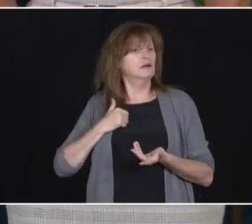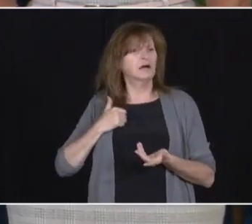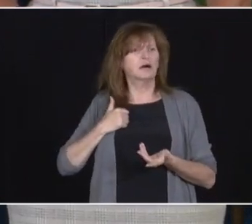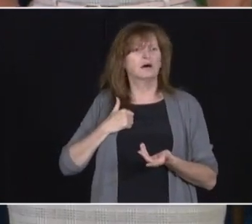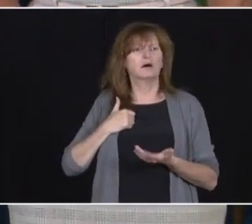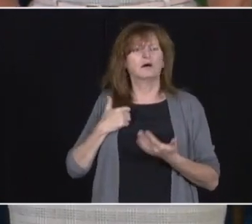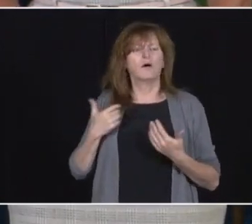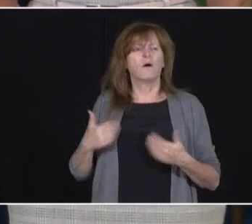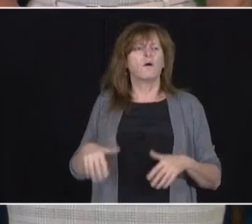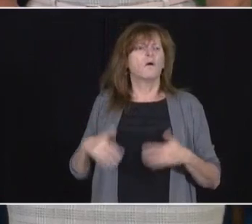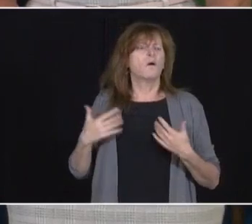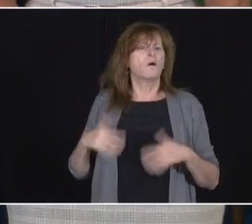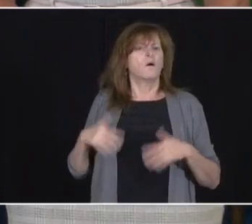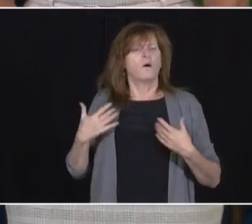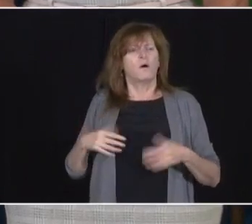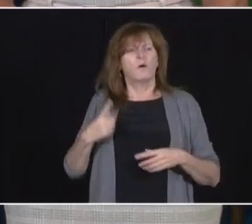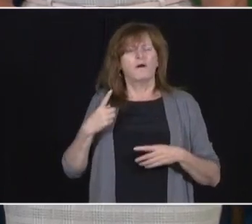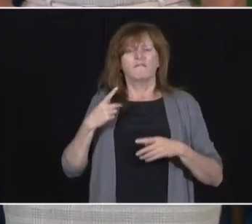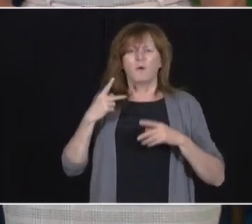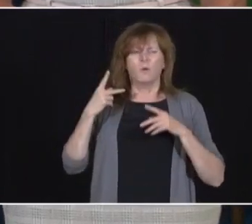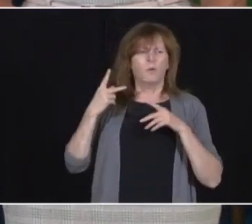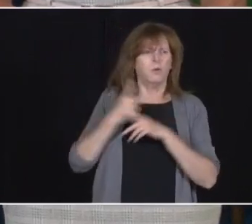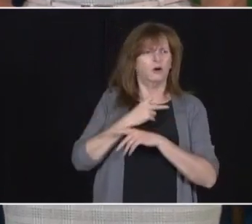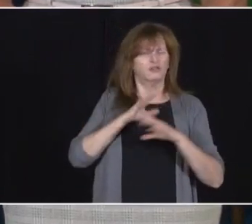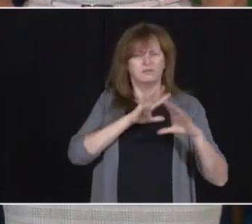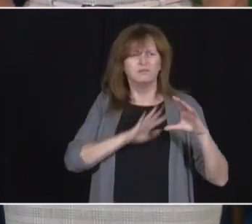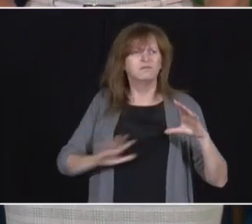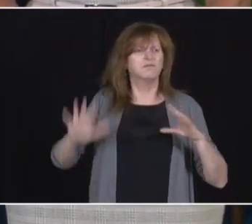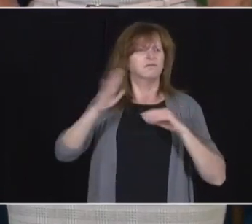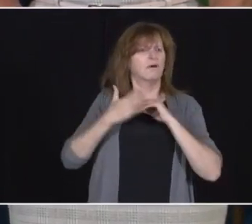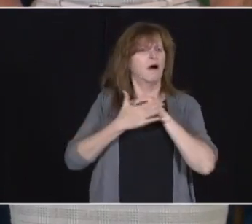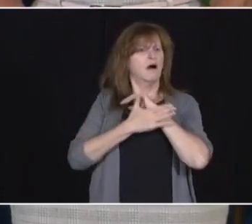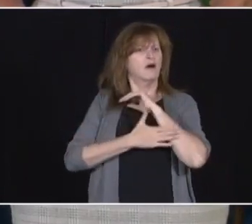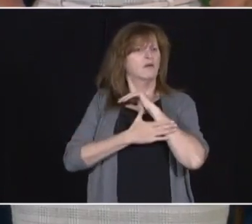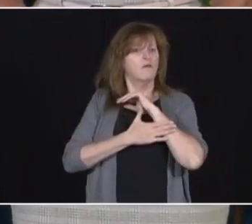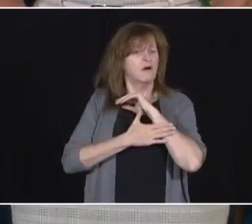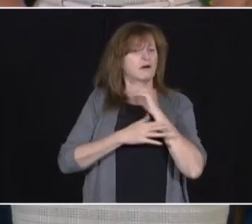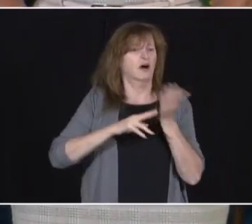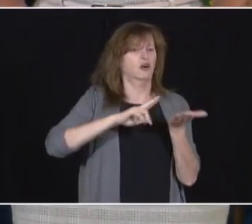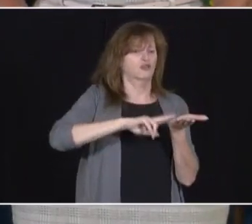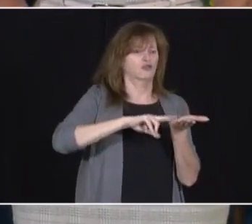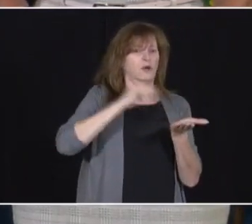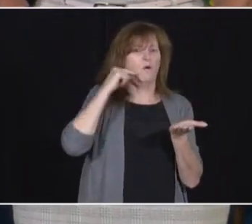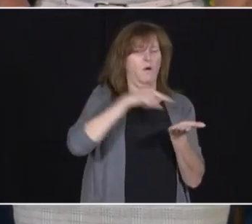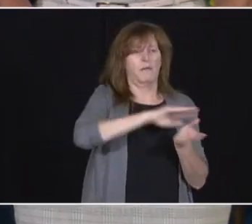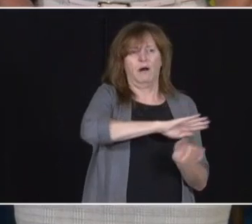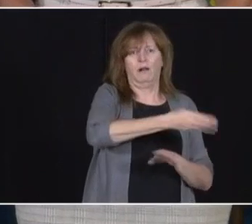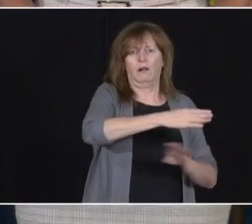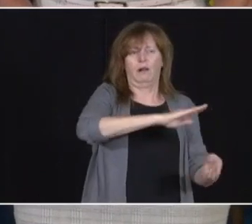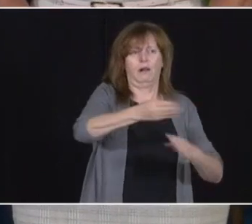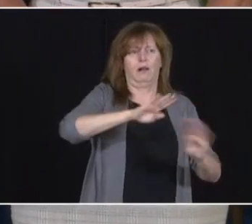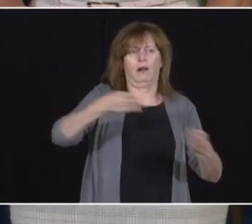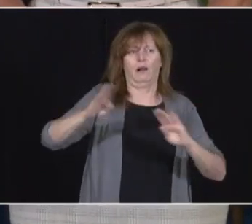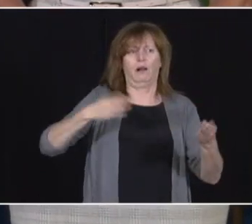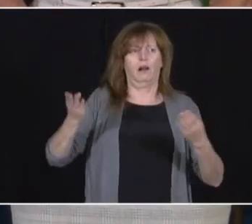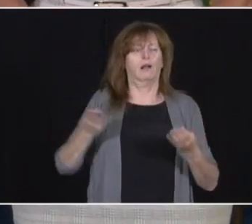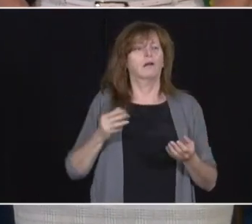today from the Canadian Institute of health information that says Canada has been the worst in the OA CD countries, and terms of nursing home deaths.